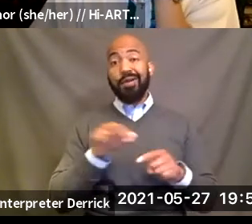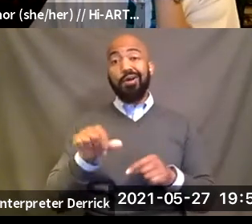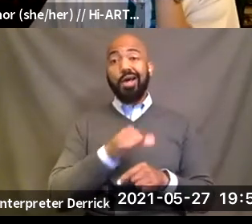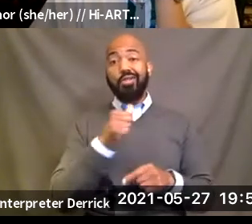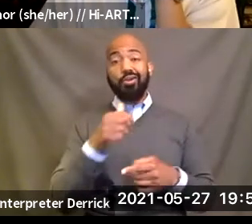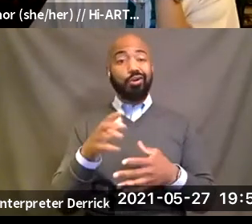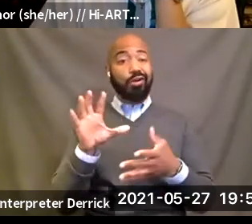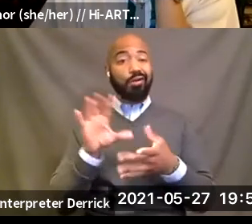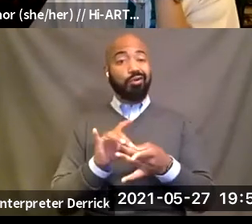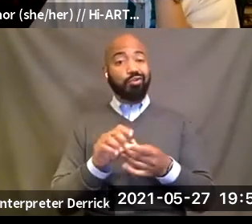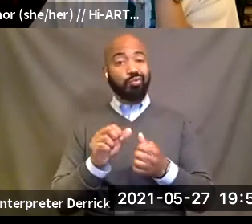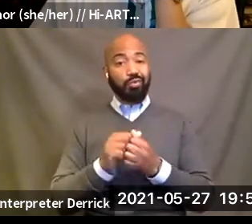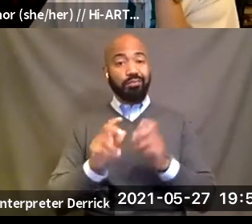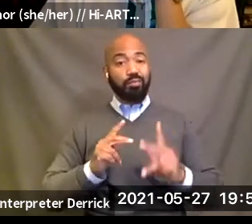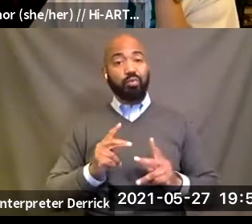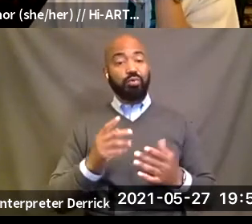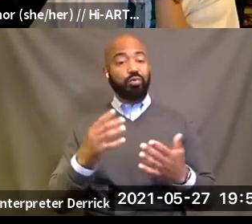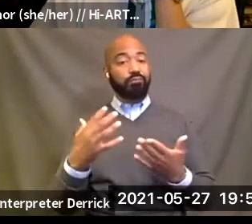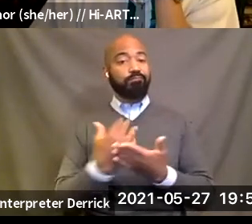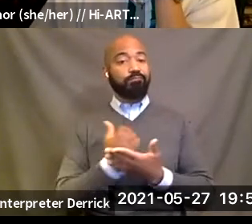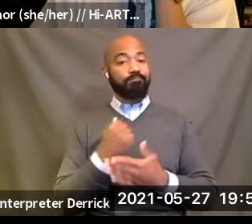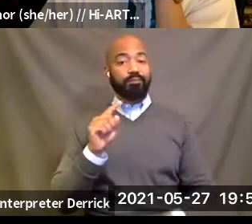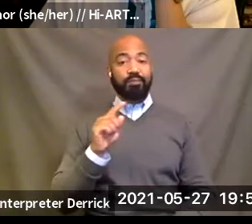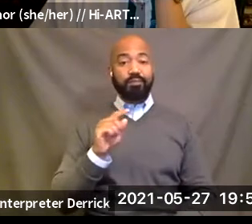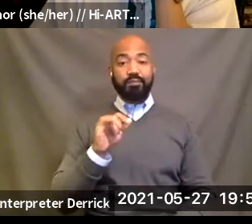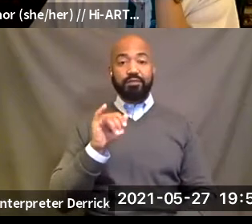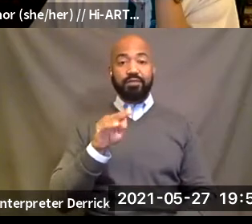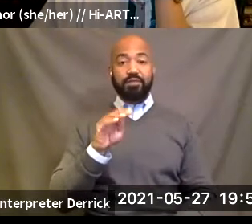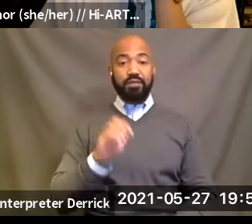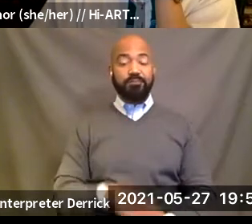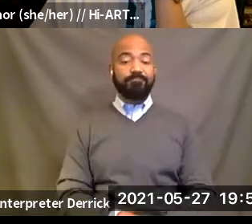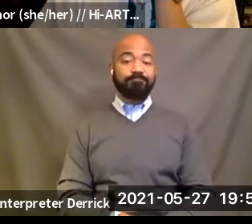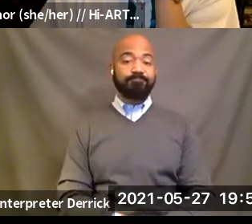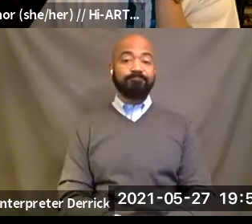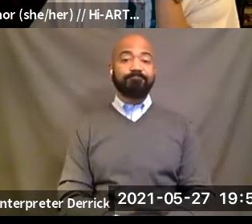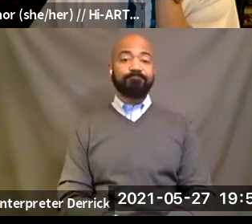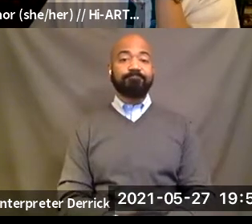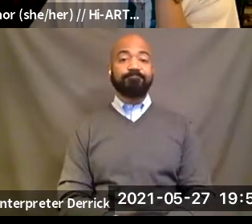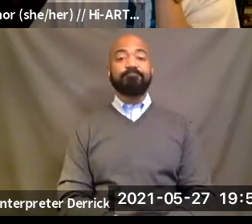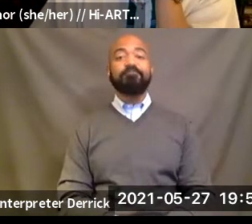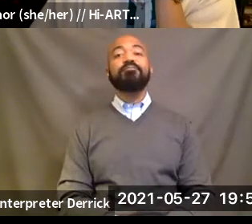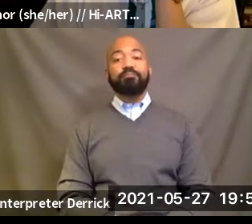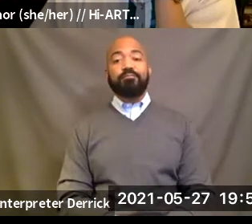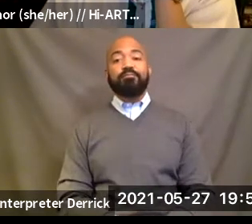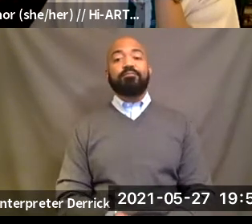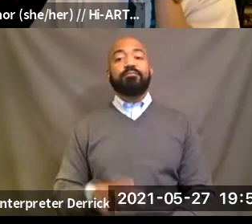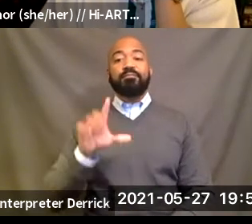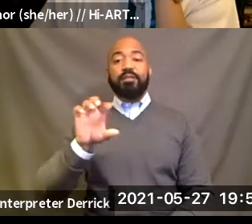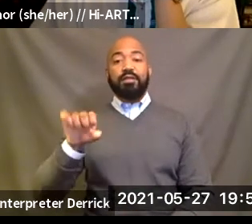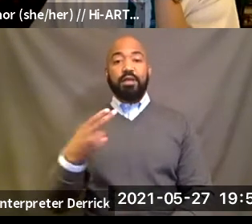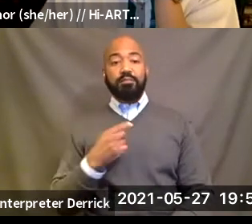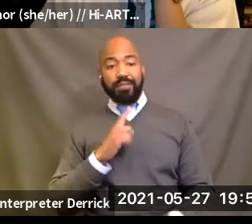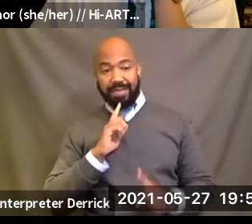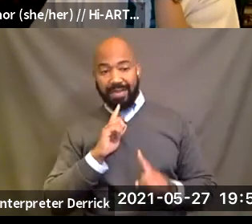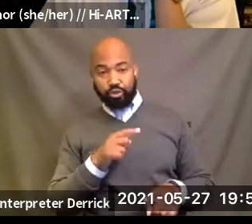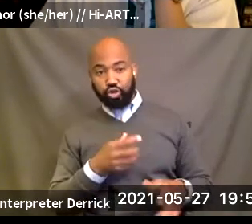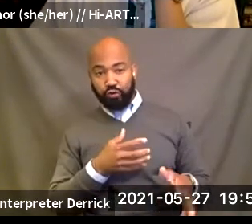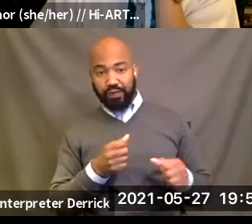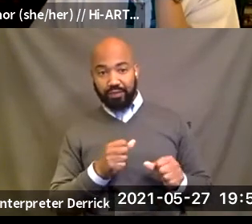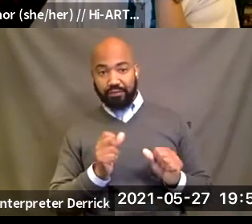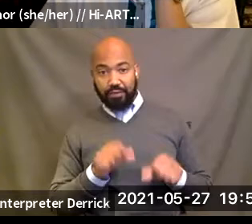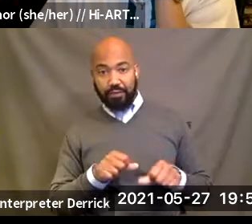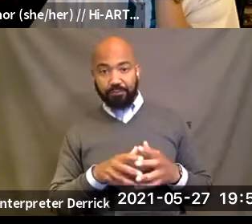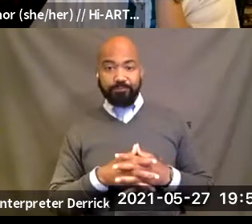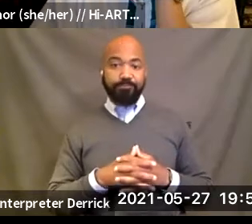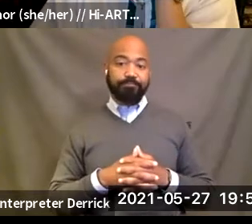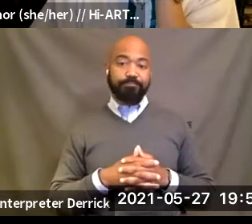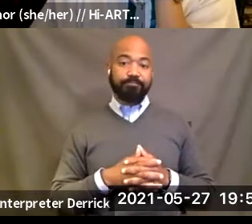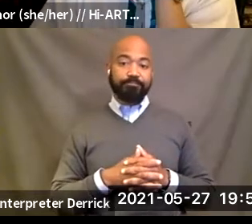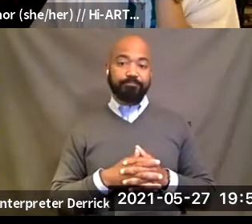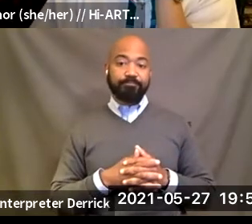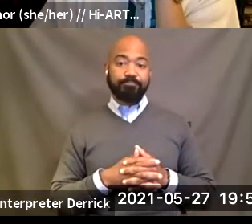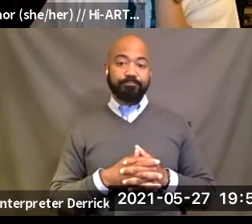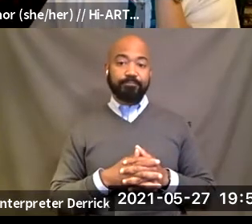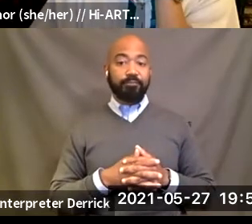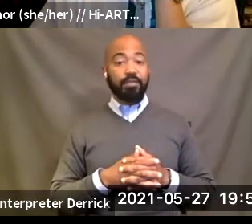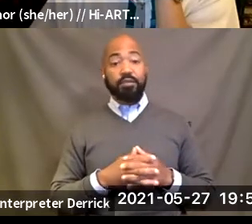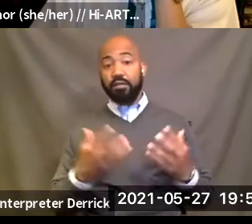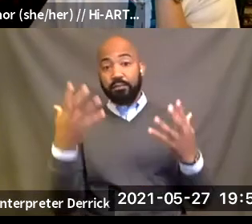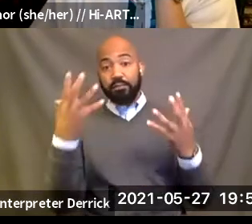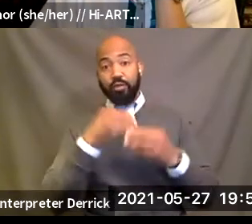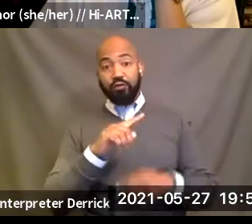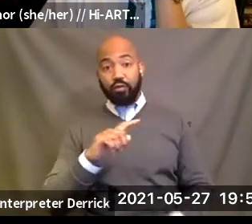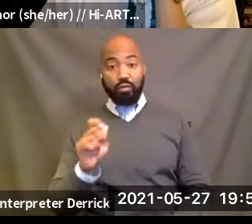Leah (she/her): I mean that's a big beautiful question and, for me it was just kind of acknowledging facts in my life like acknowledging all of these multiple cities and saying them out loud writing them down.